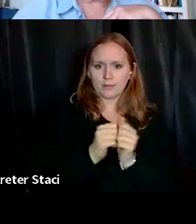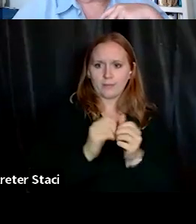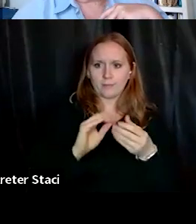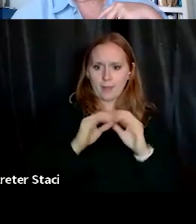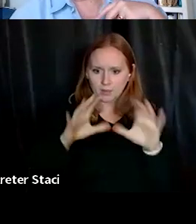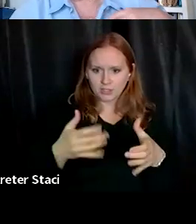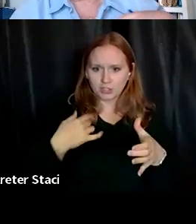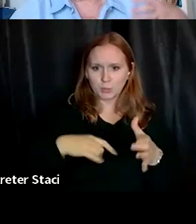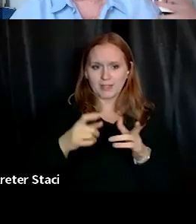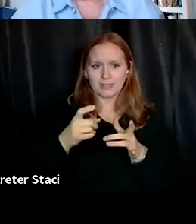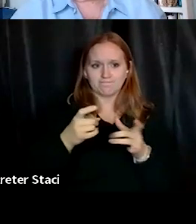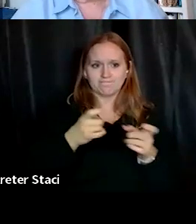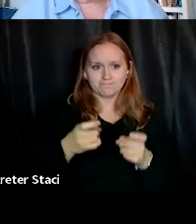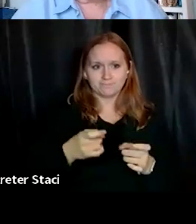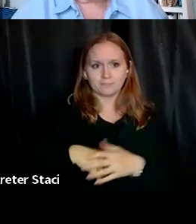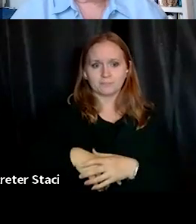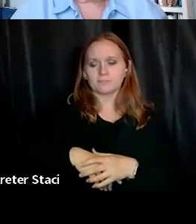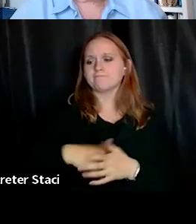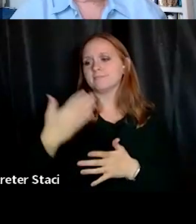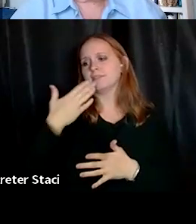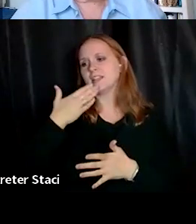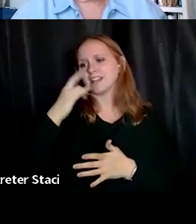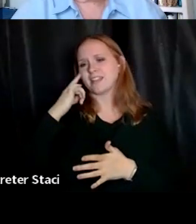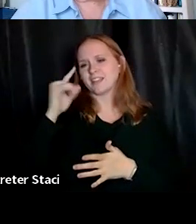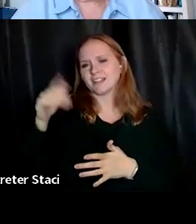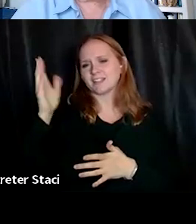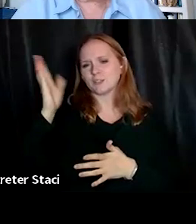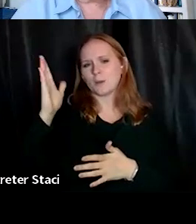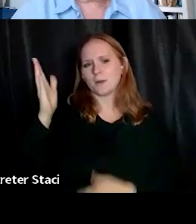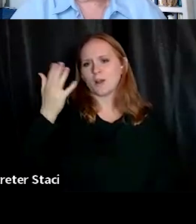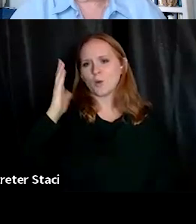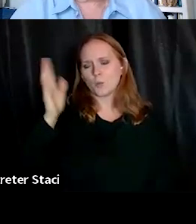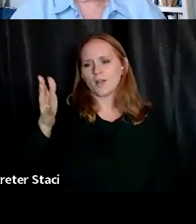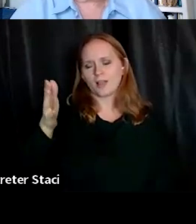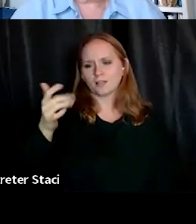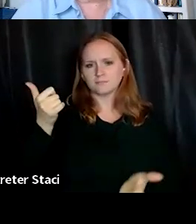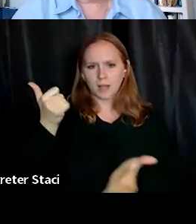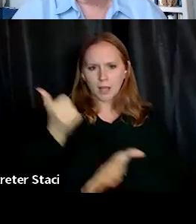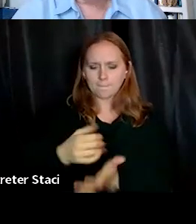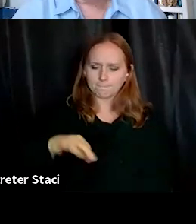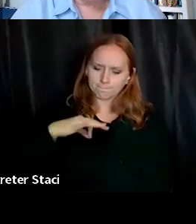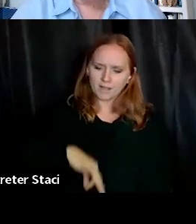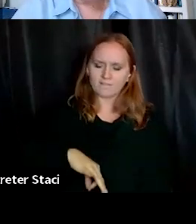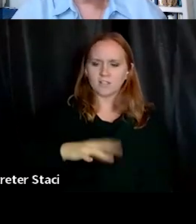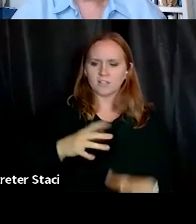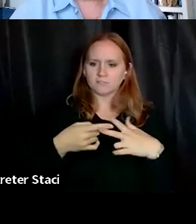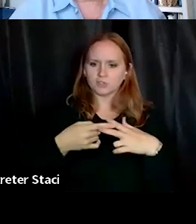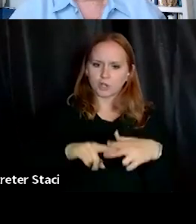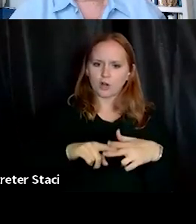Well, thanks for that. And I think this webinar really will go a long way in having those initial discussions and conversations